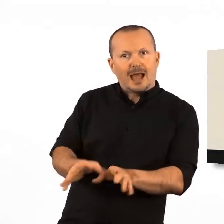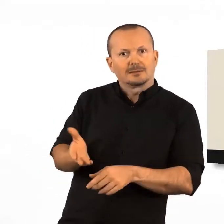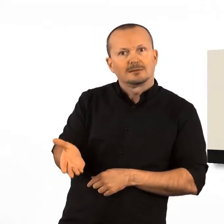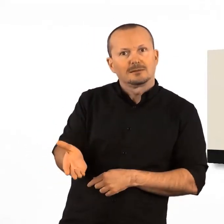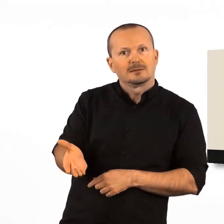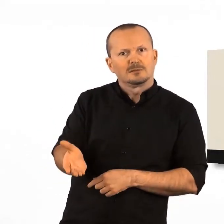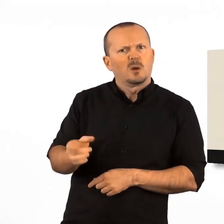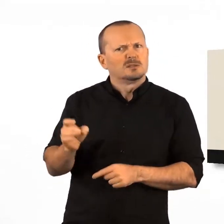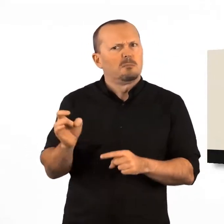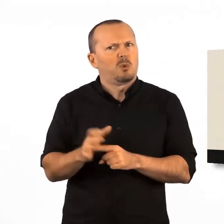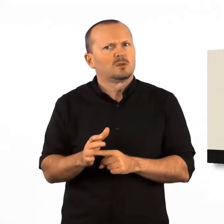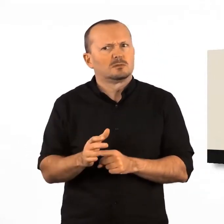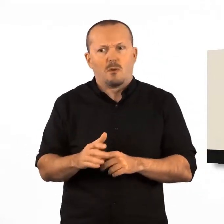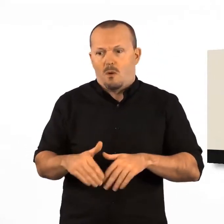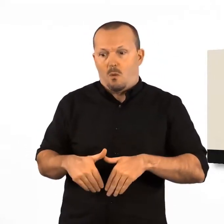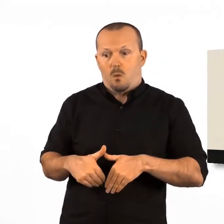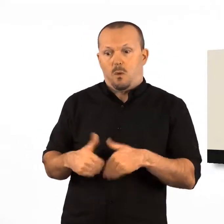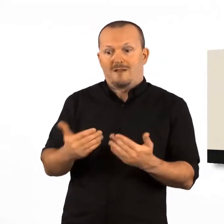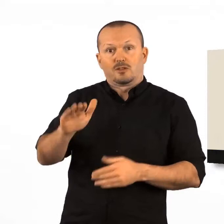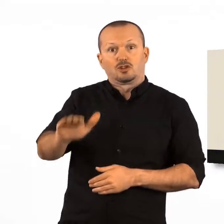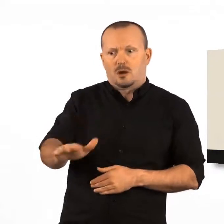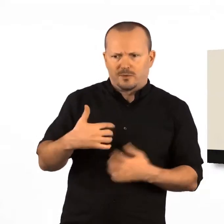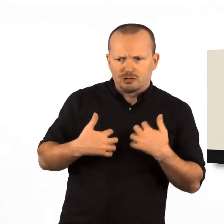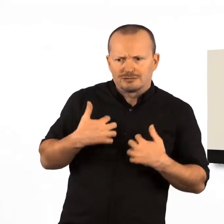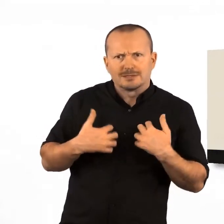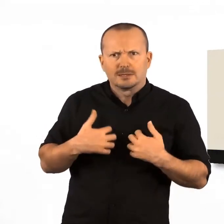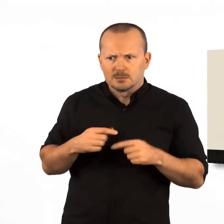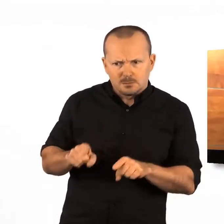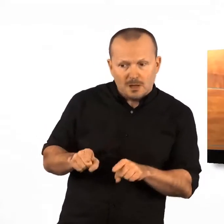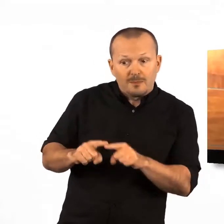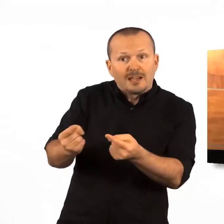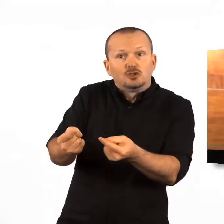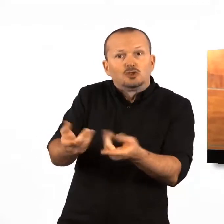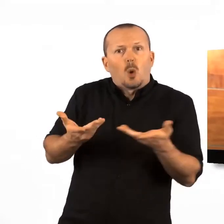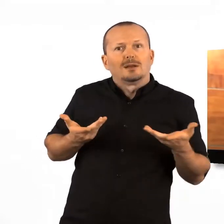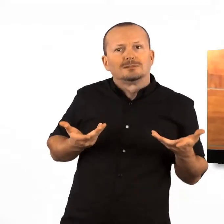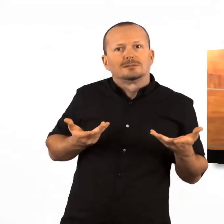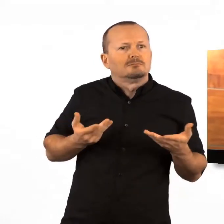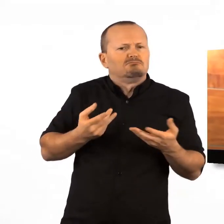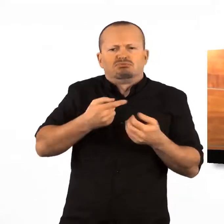for us to follow whatever the child is interested in and they can show us this in a myriad of